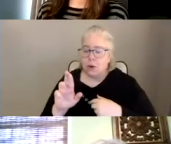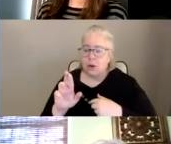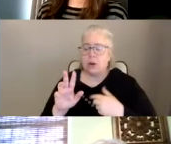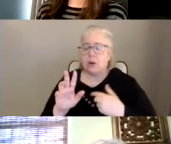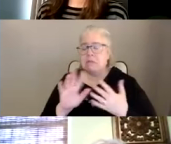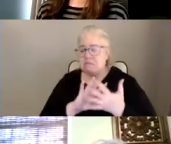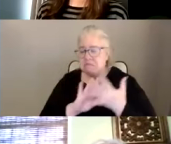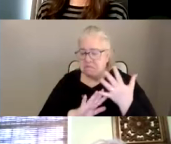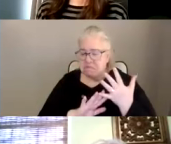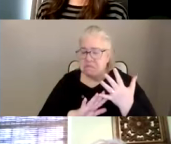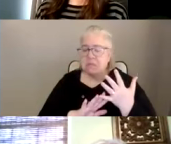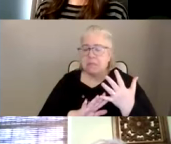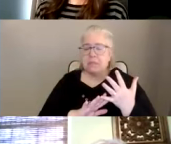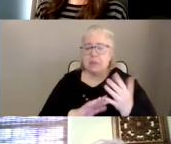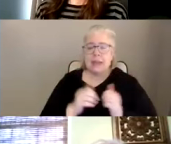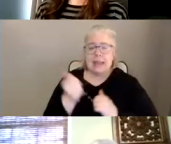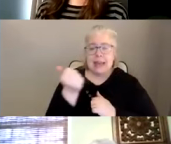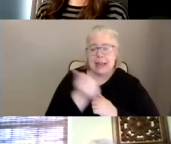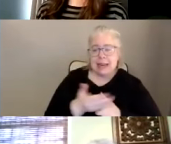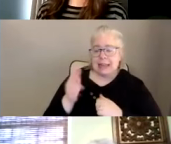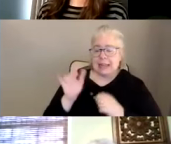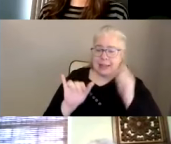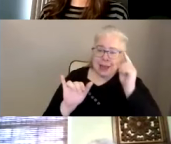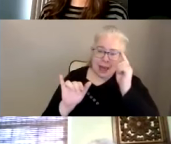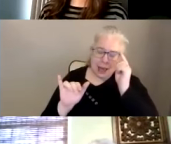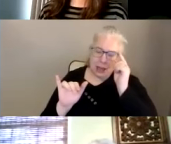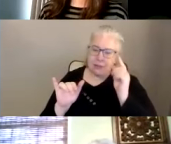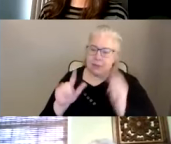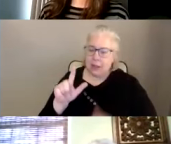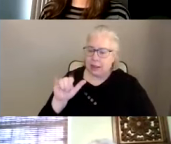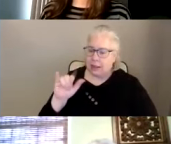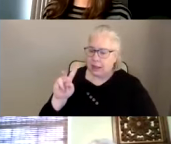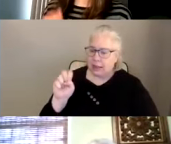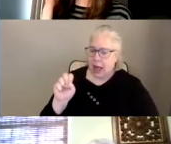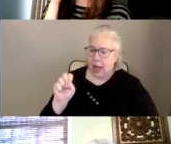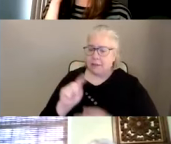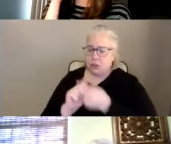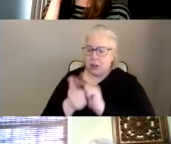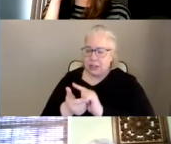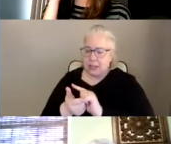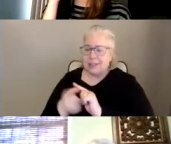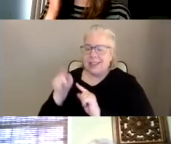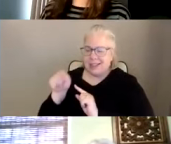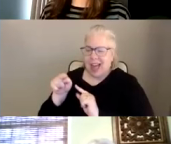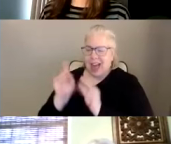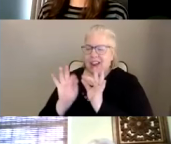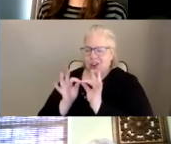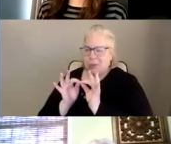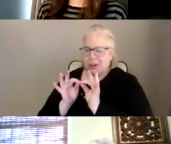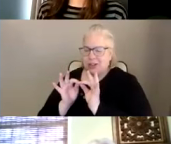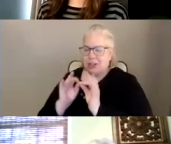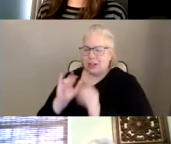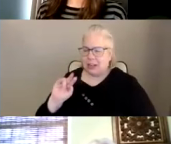We view anything that is a live translation as interpretation services.